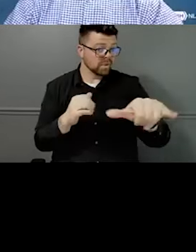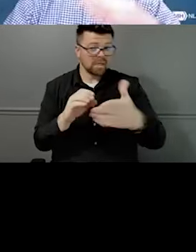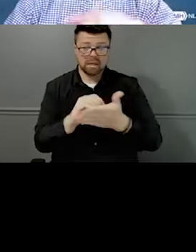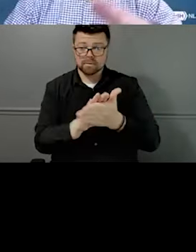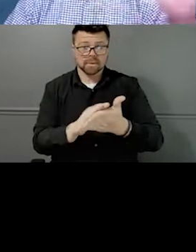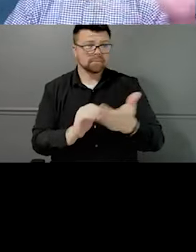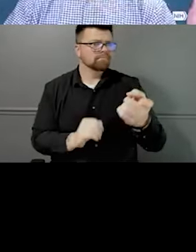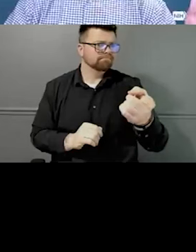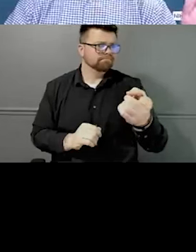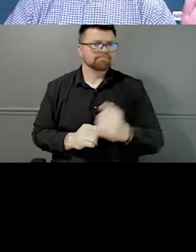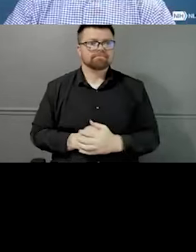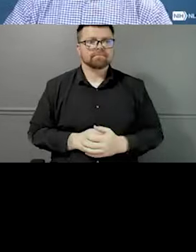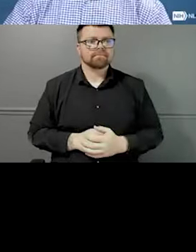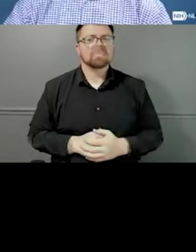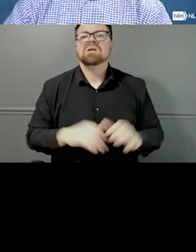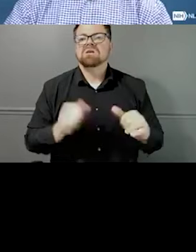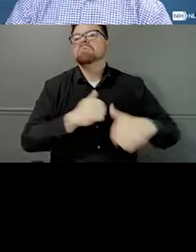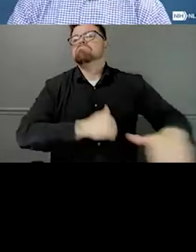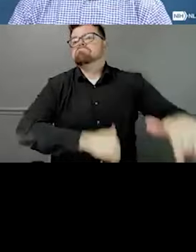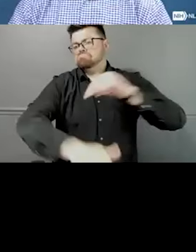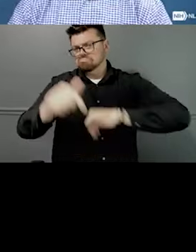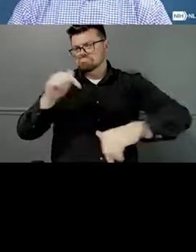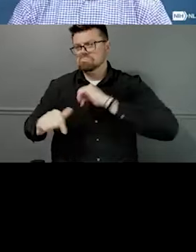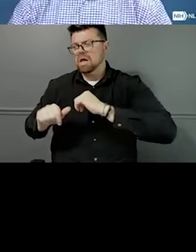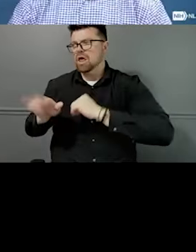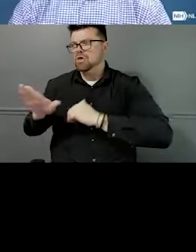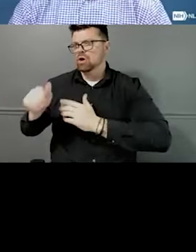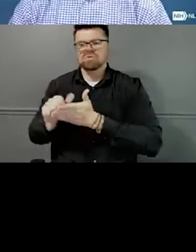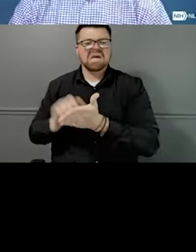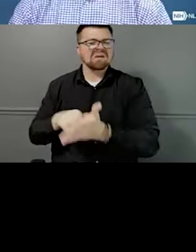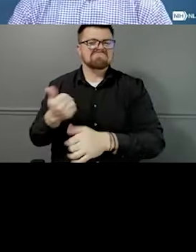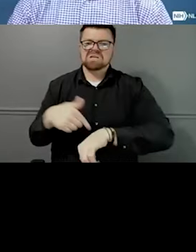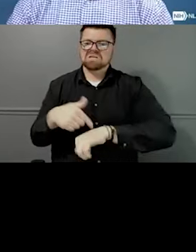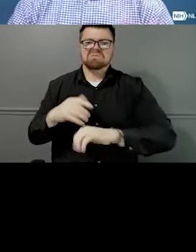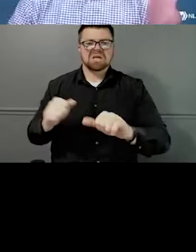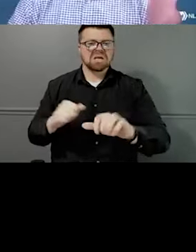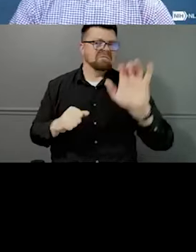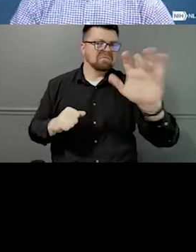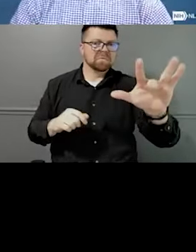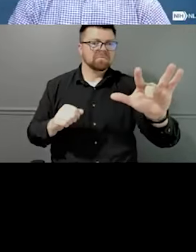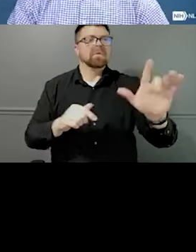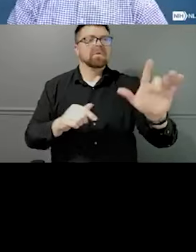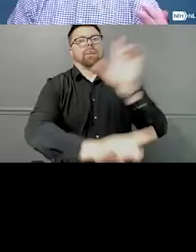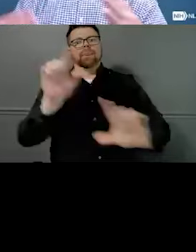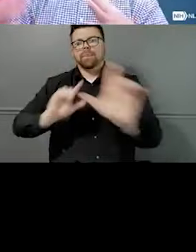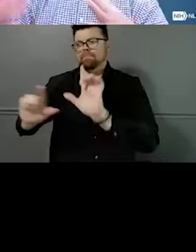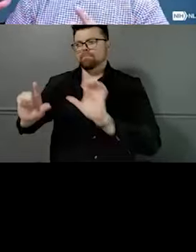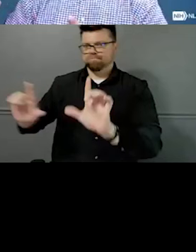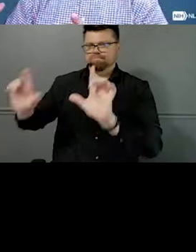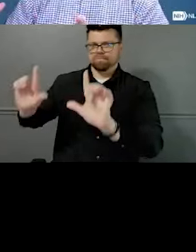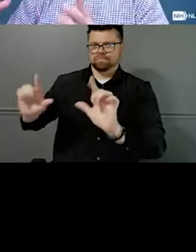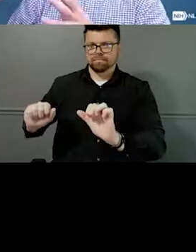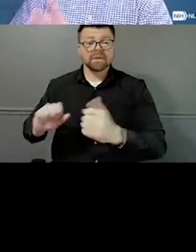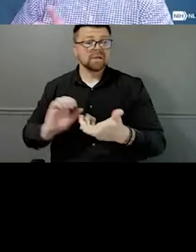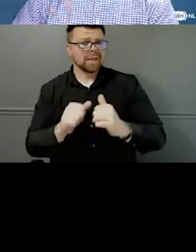They can go back to their account at any time. How does the certification work? The PI is the person that